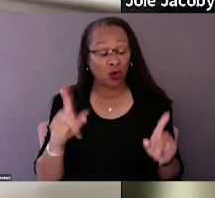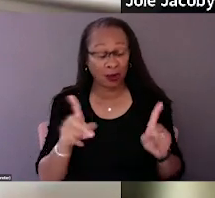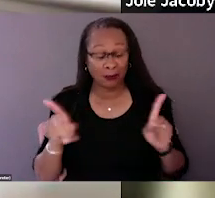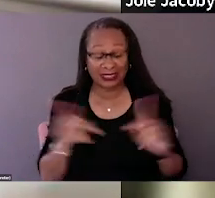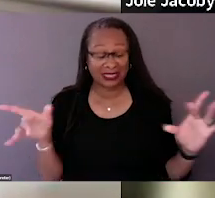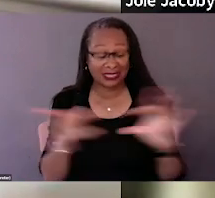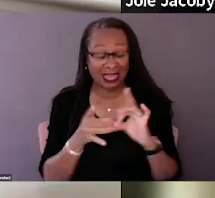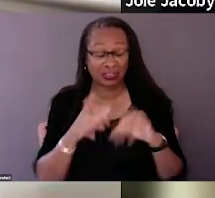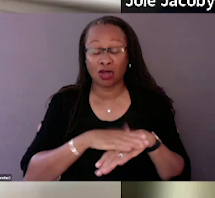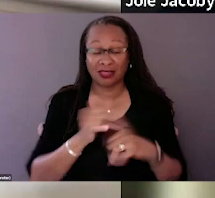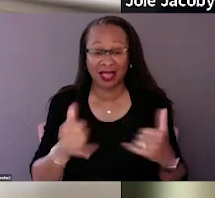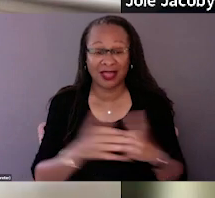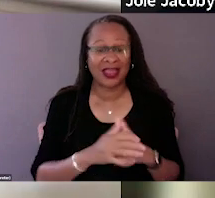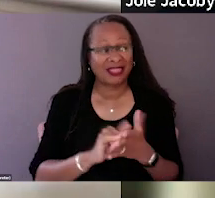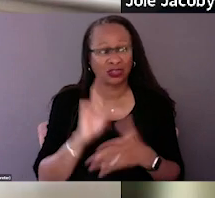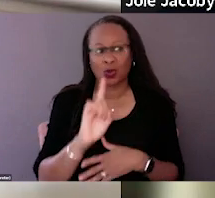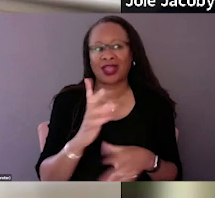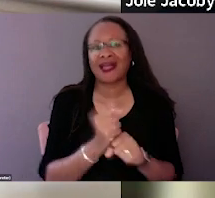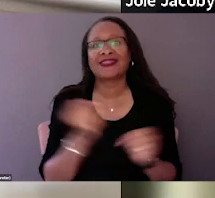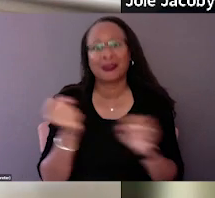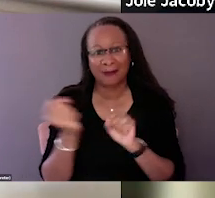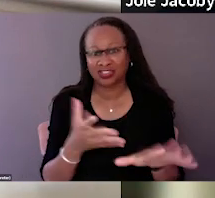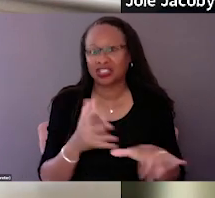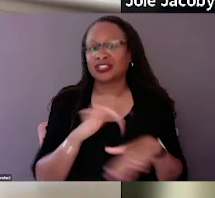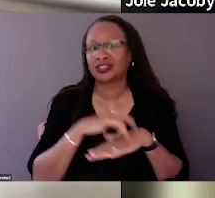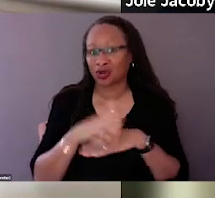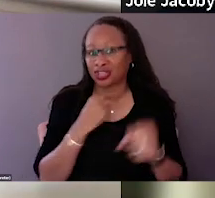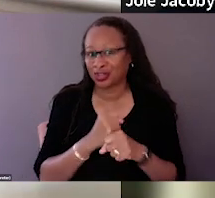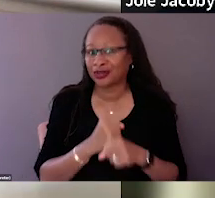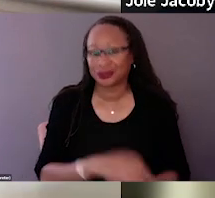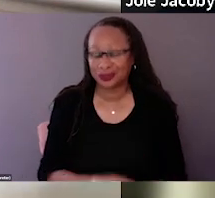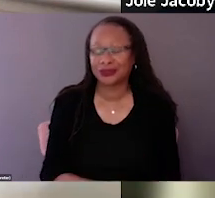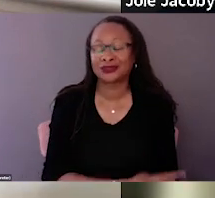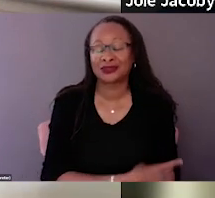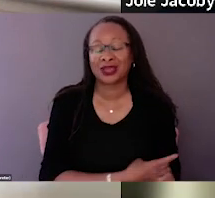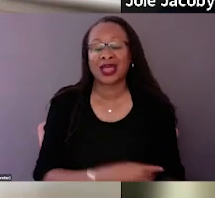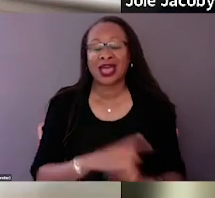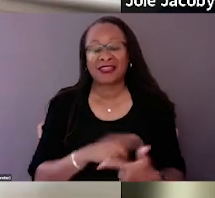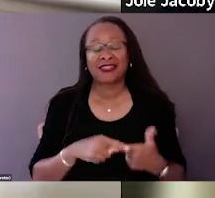it's magic in those early years. And then the Black Lives Matter movement comes about, and we galvanize,